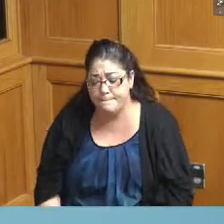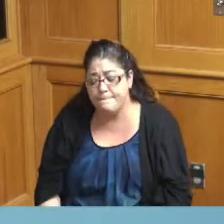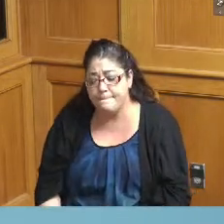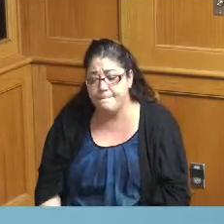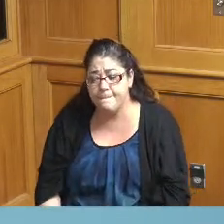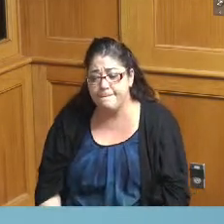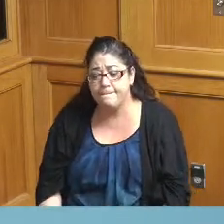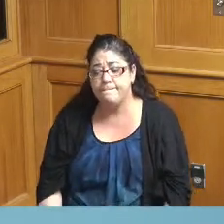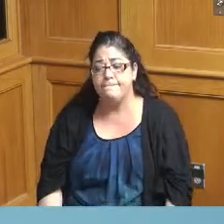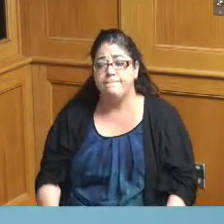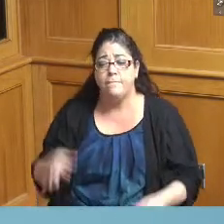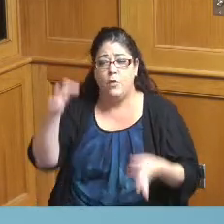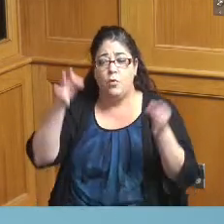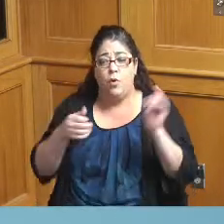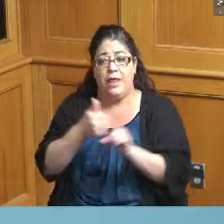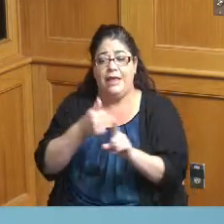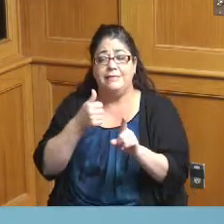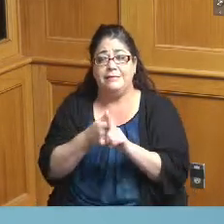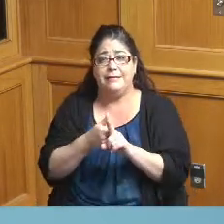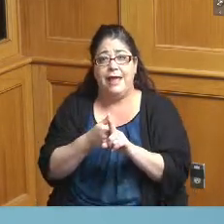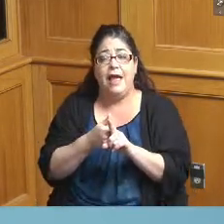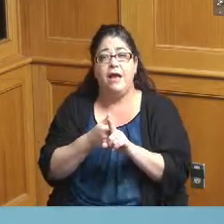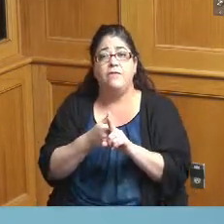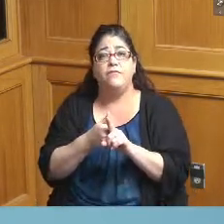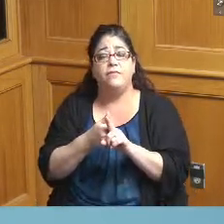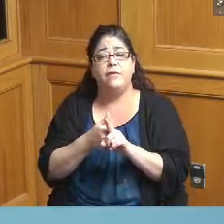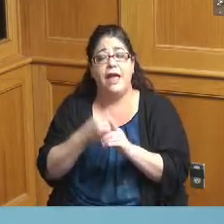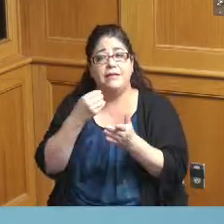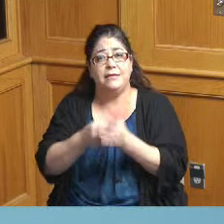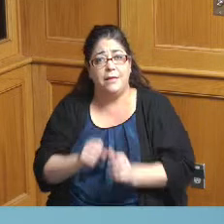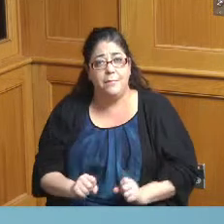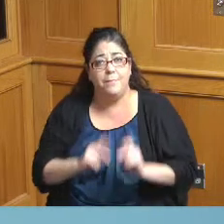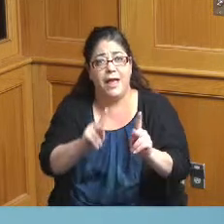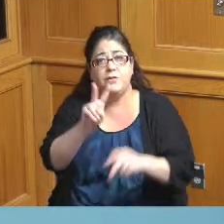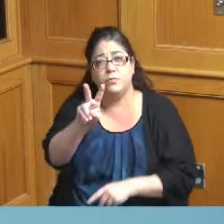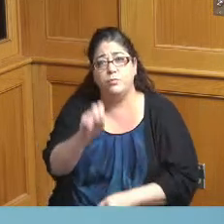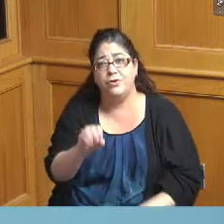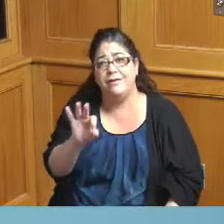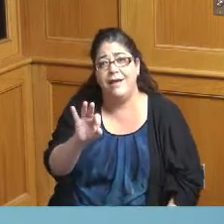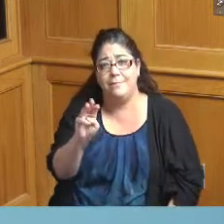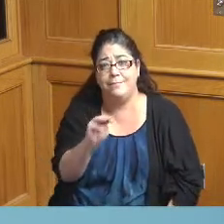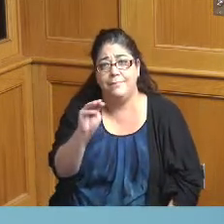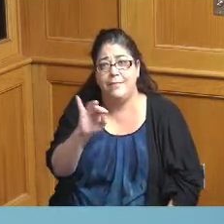the court itself has turned returned over 2.9 Million Dollars in the last 20 years